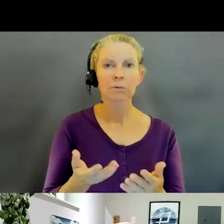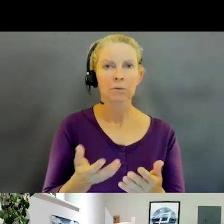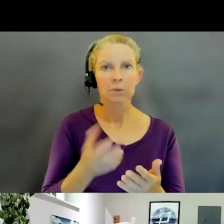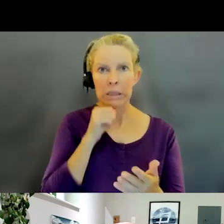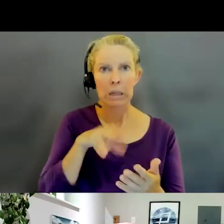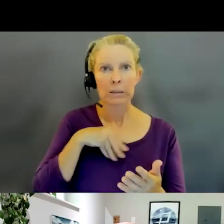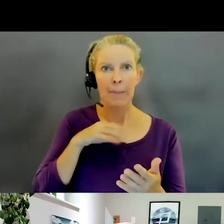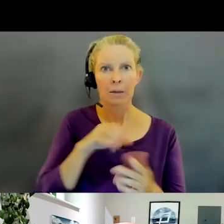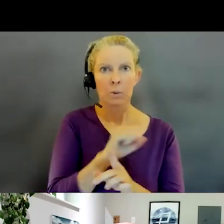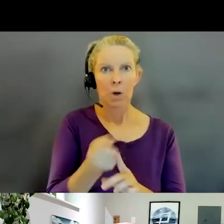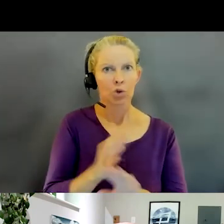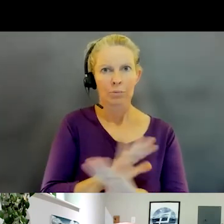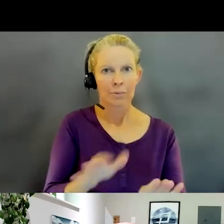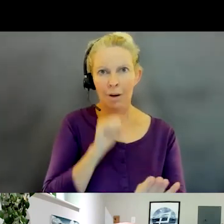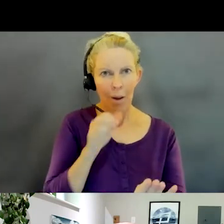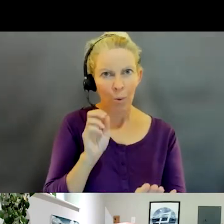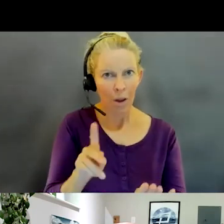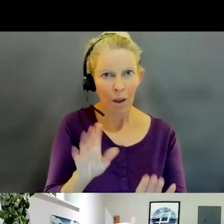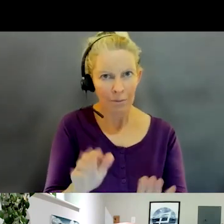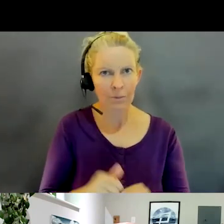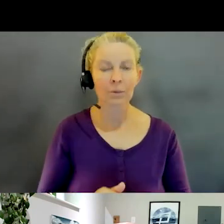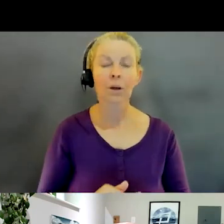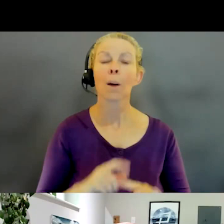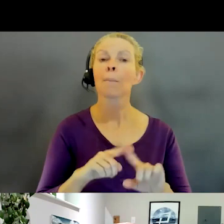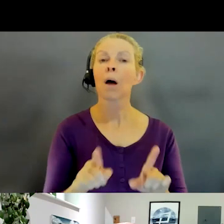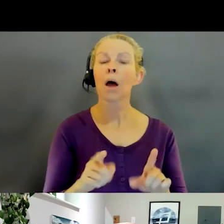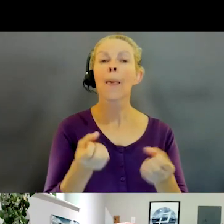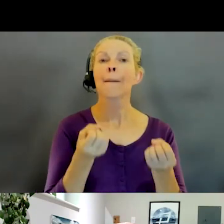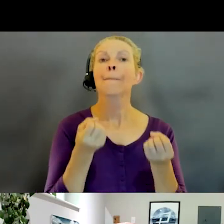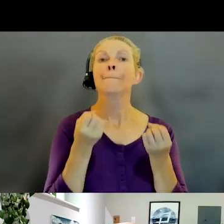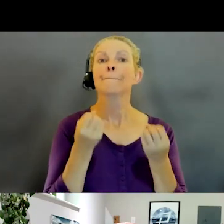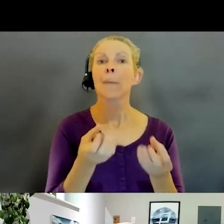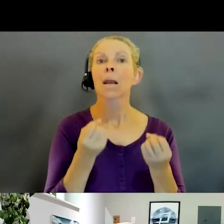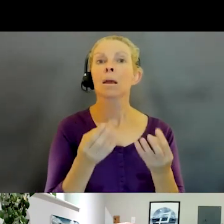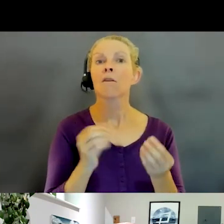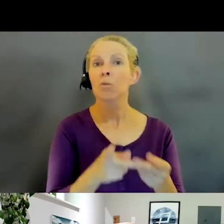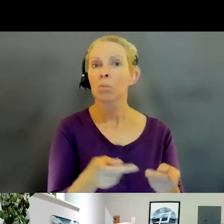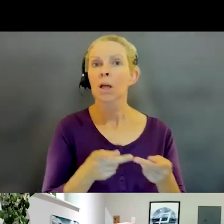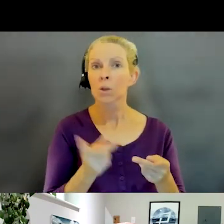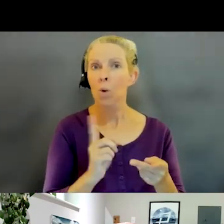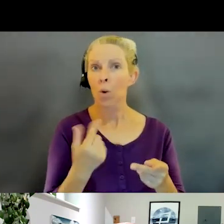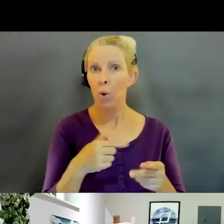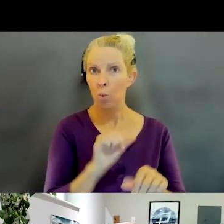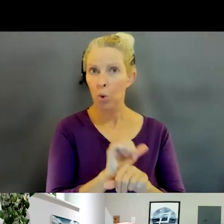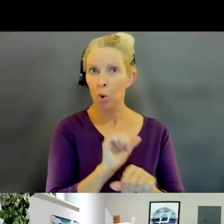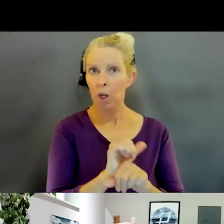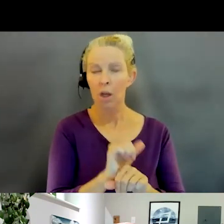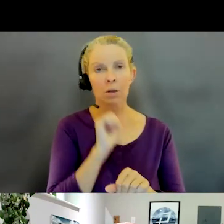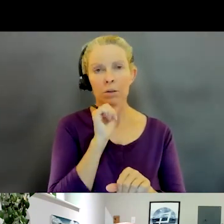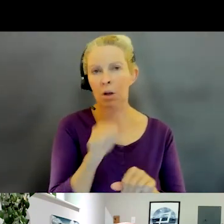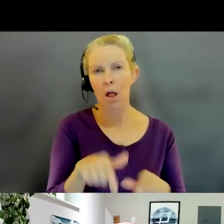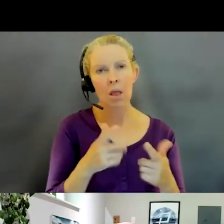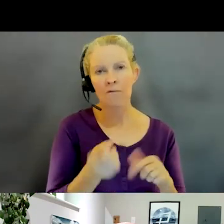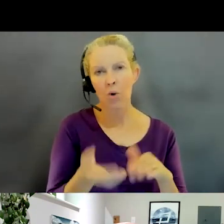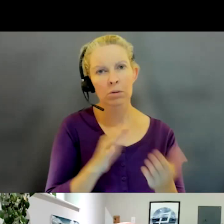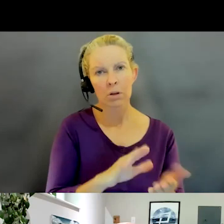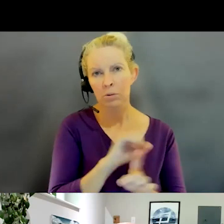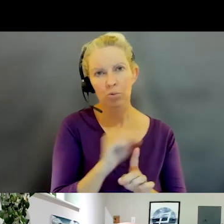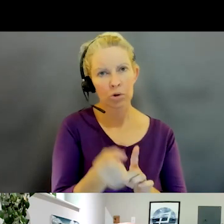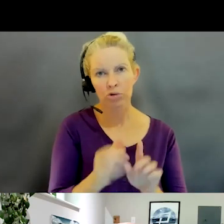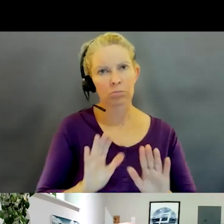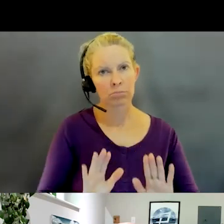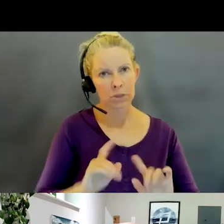nice thing about many of the places that are doing work is it is not a life or death situation. And